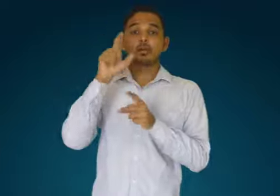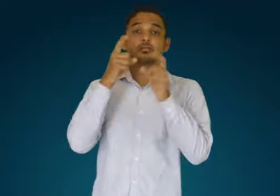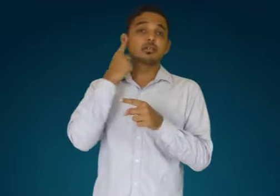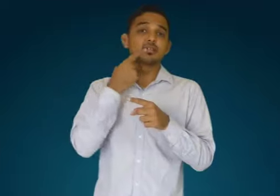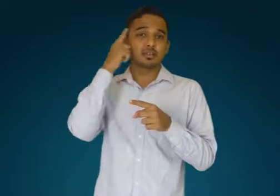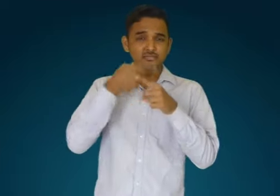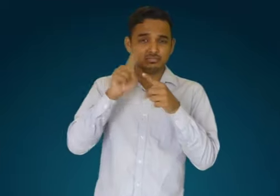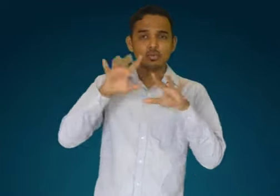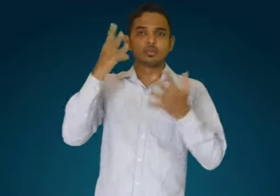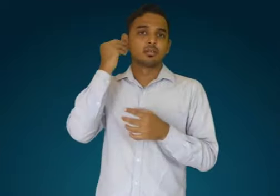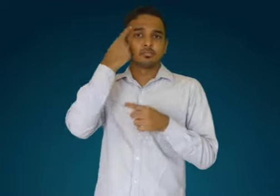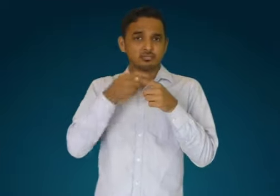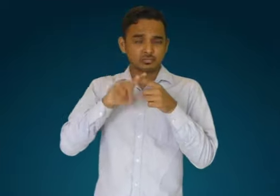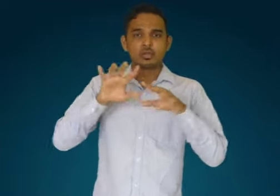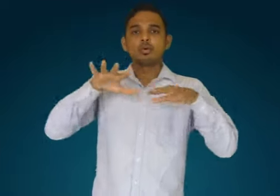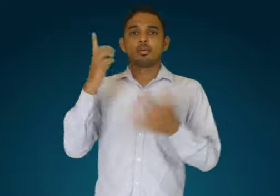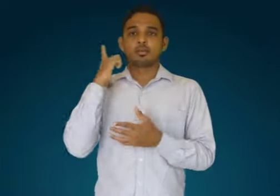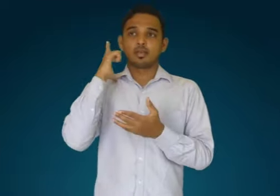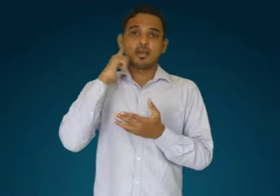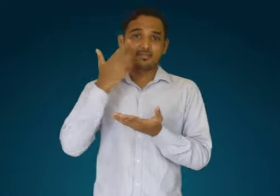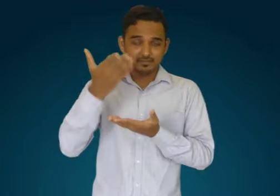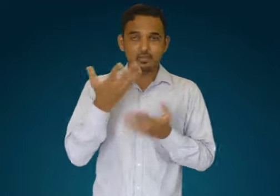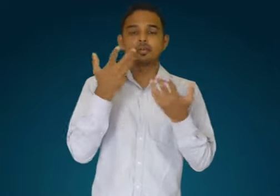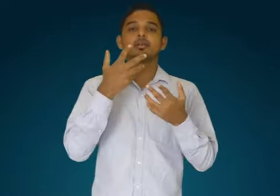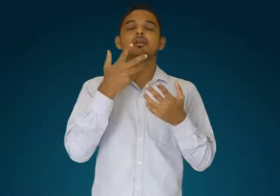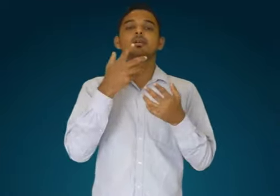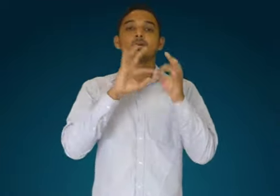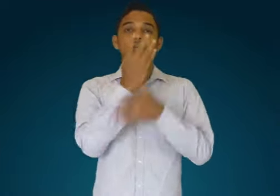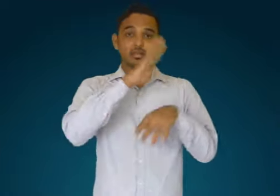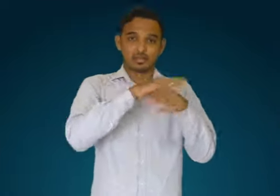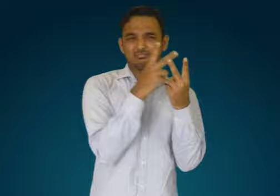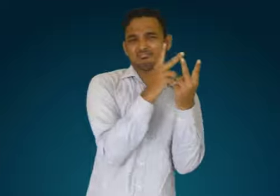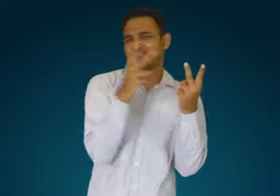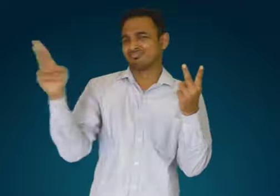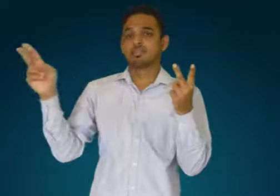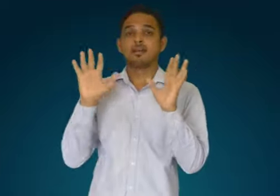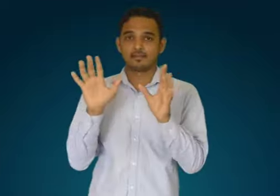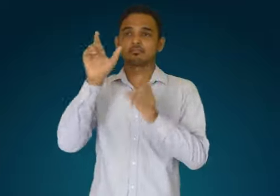odisha and the second in rohtak haryana